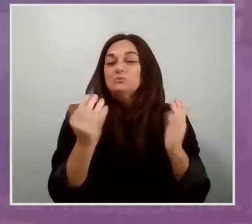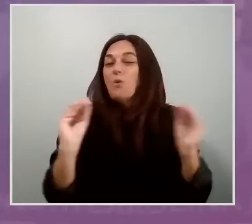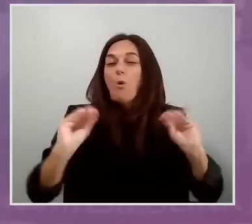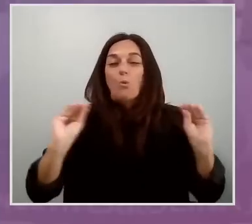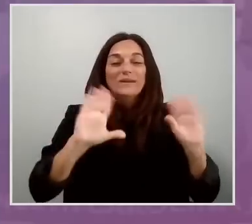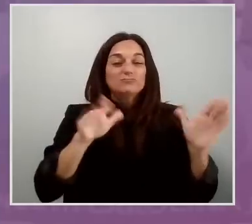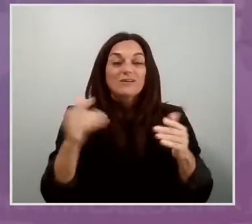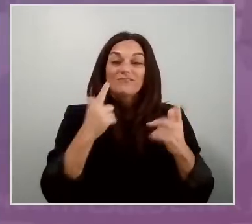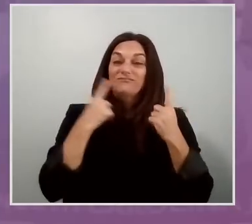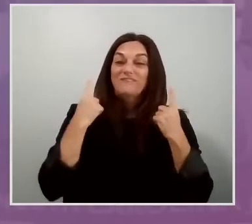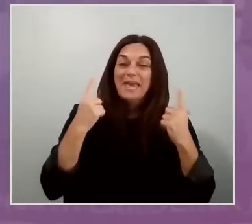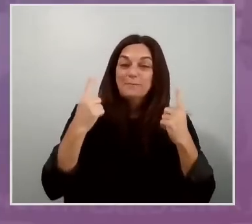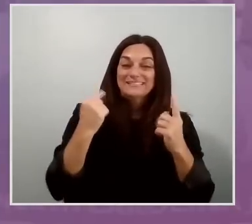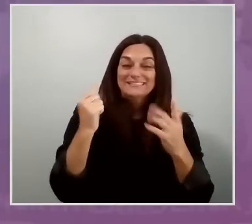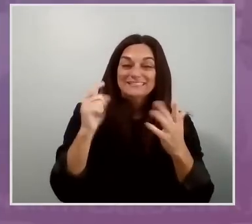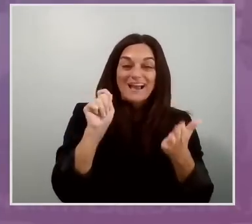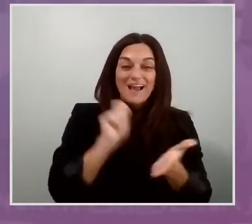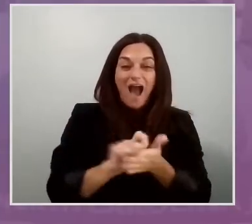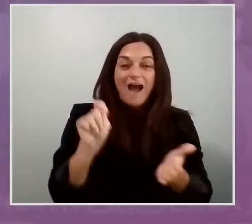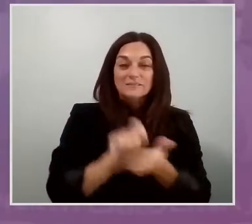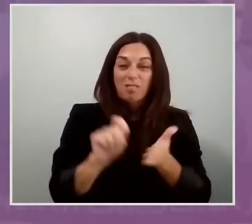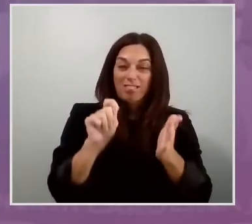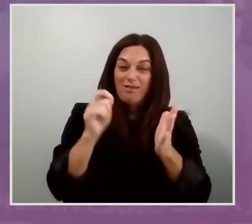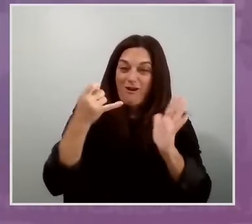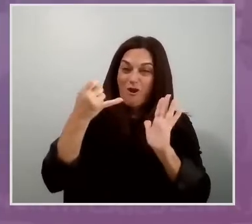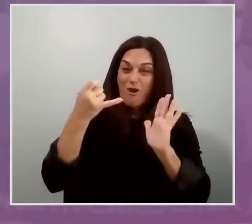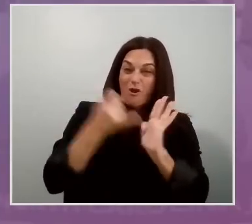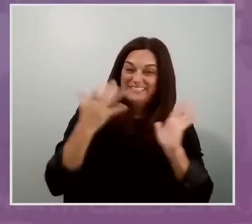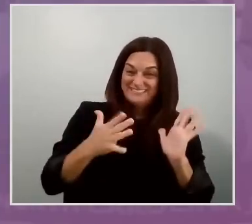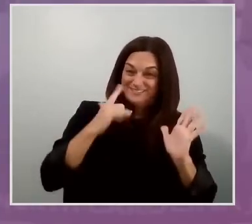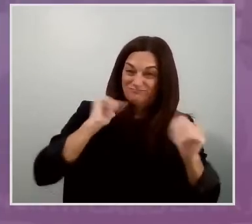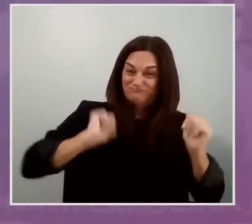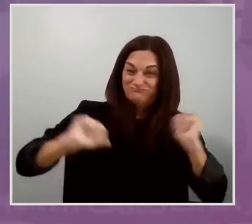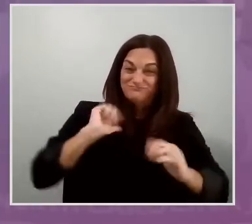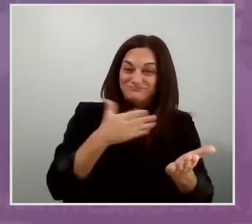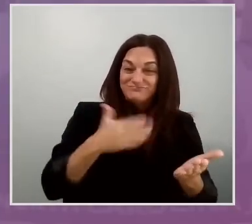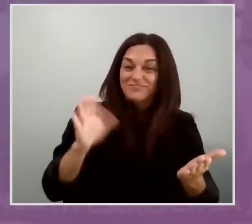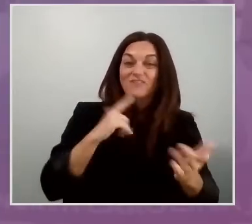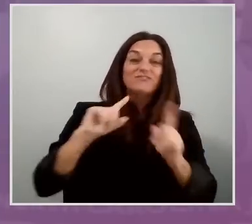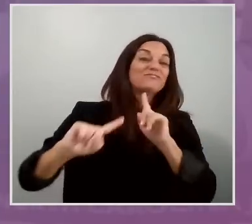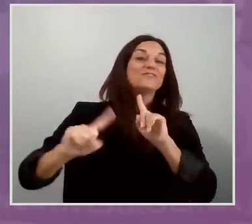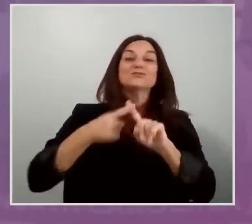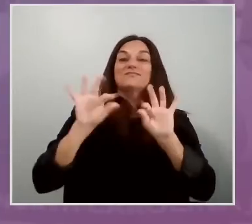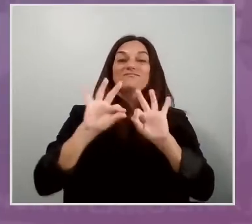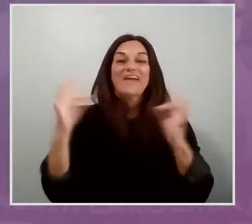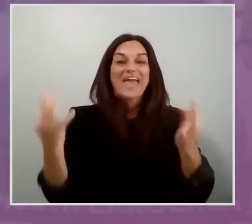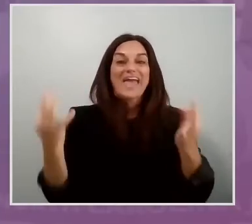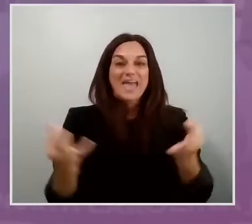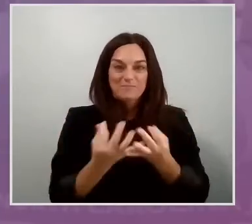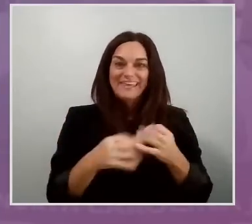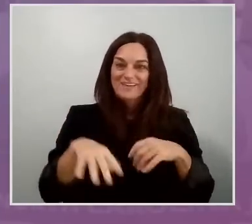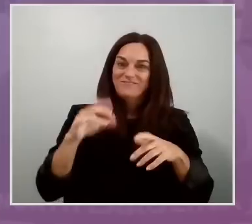INTRODUCE SOMEONE WHO NEEDS NO INTRODUCE, A FAMOUS GOSPEL